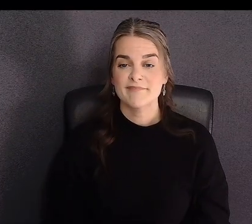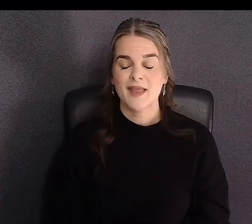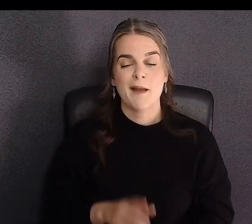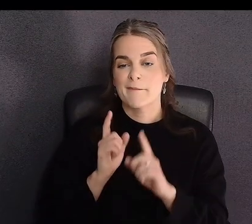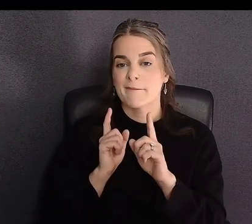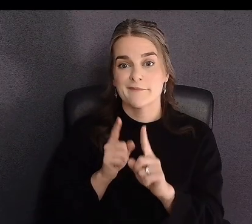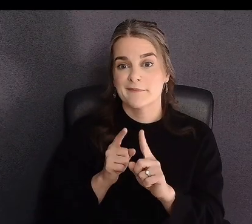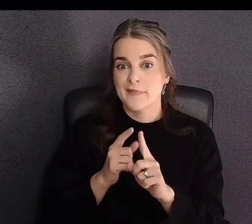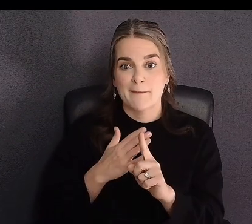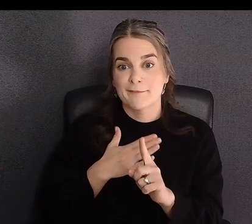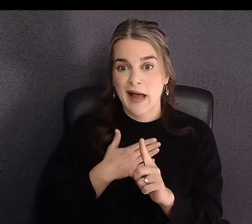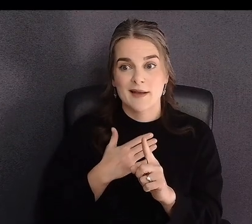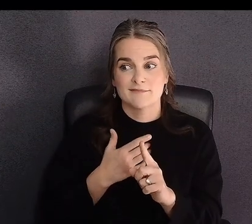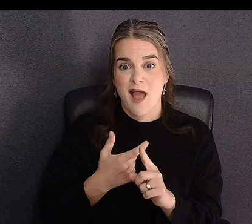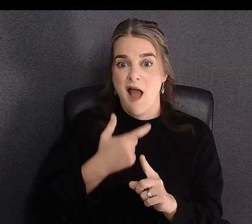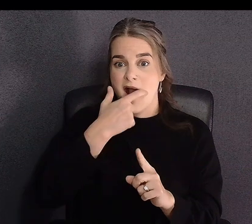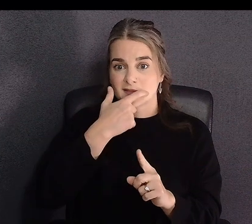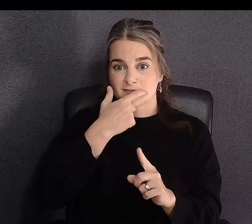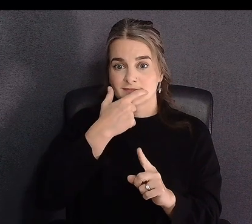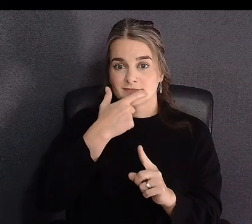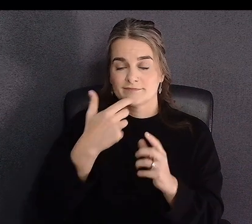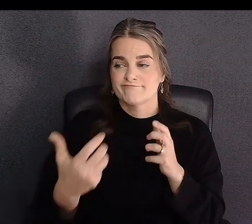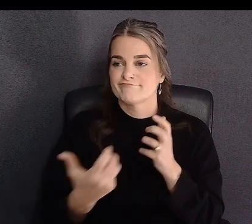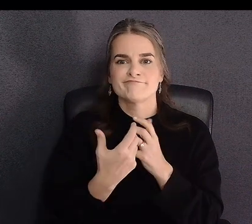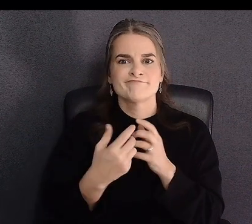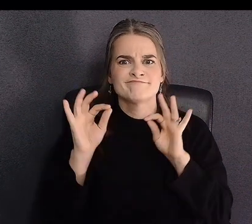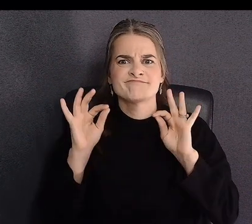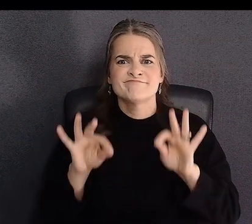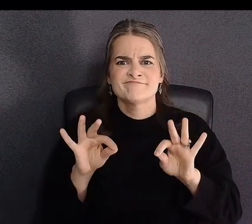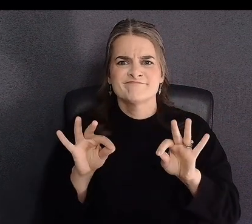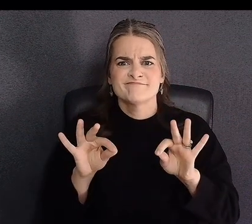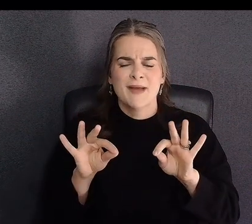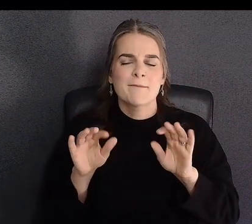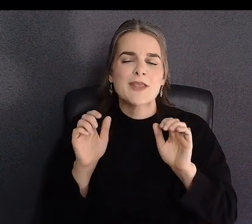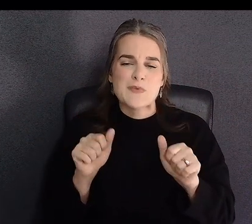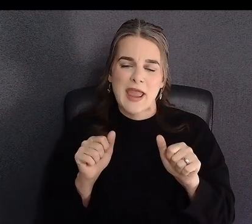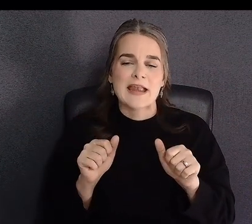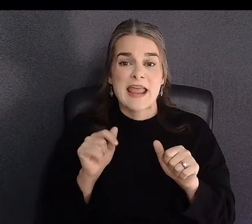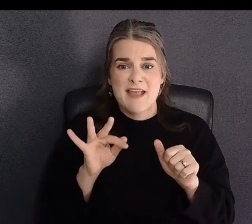But if it's slightly off, you can dip it into a little bit of warm water. And it softens.